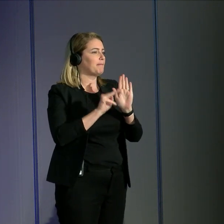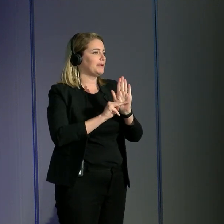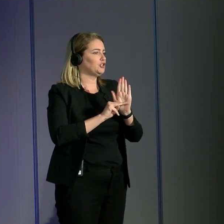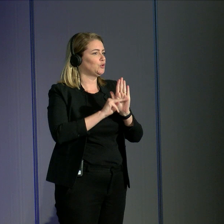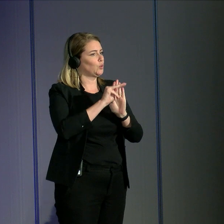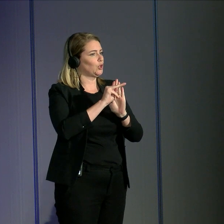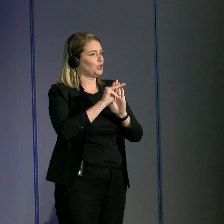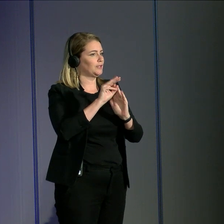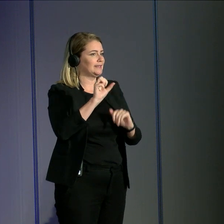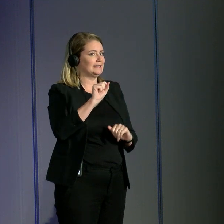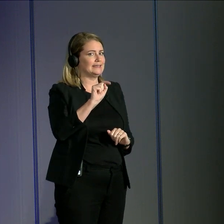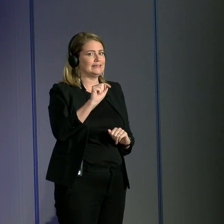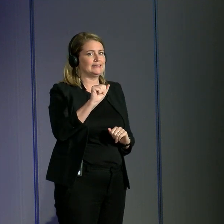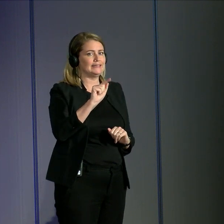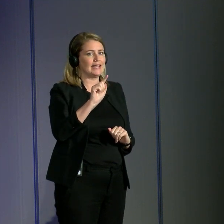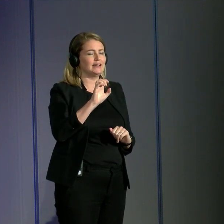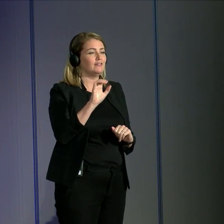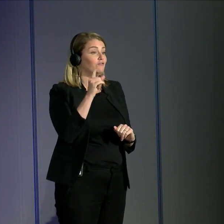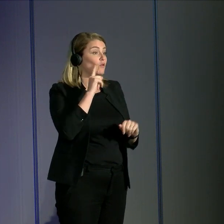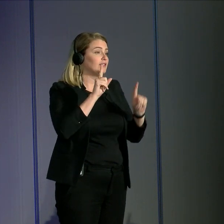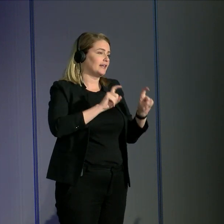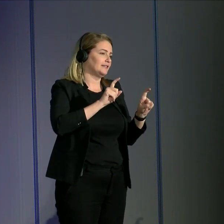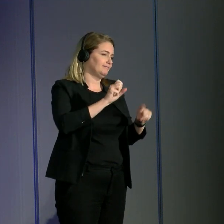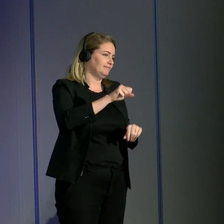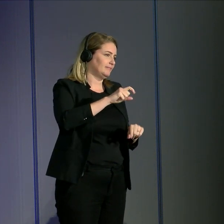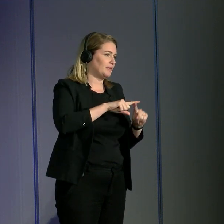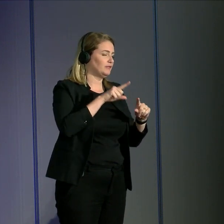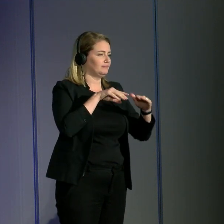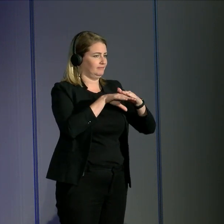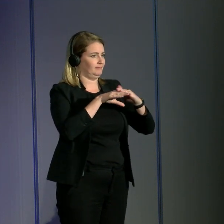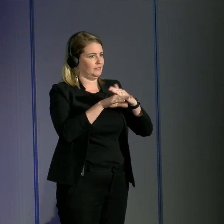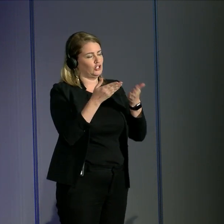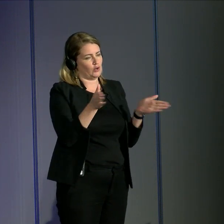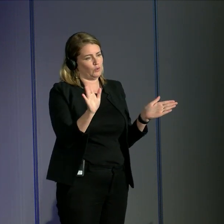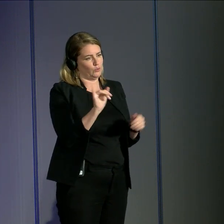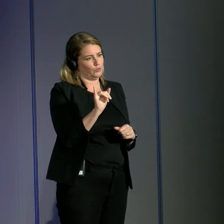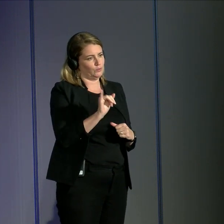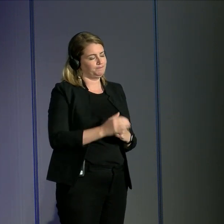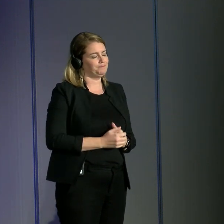And we're thinking, obviously, of testing, but it's true of accessibility in general.